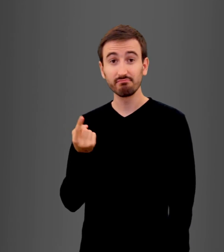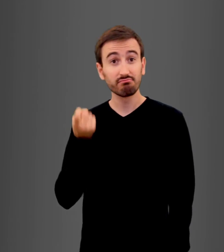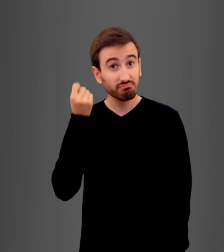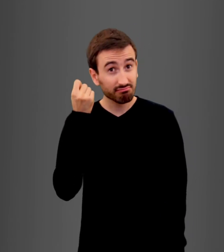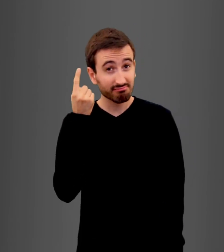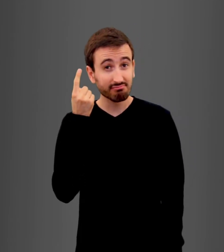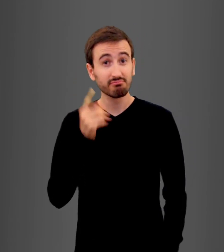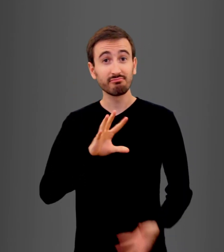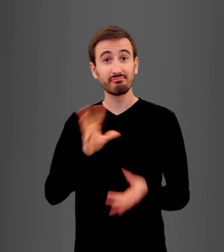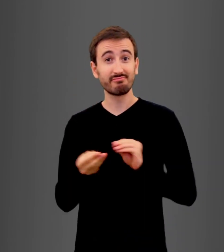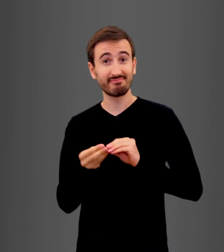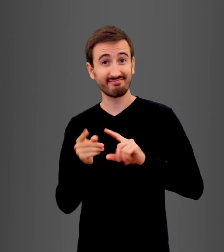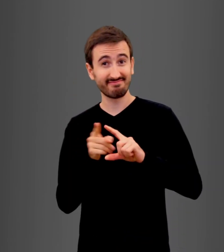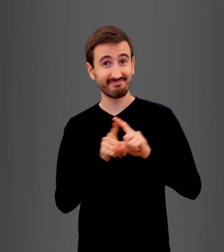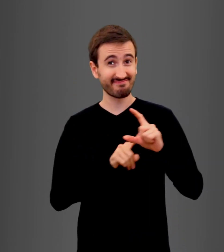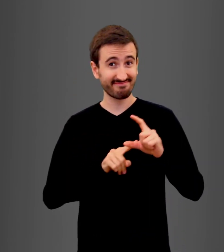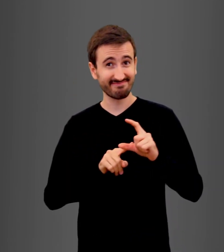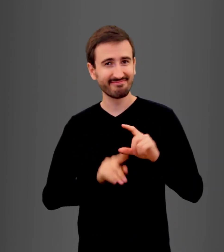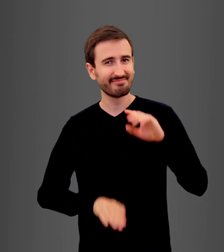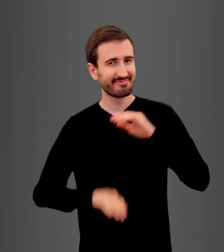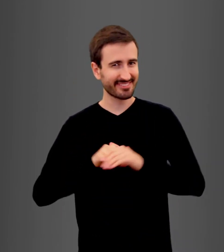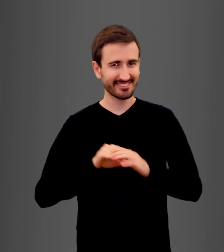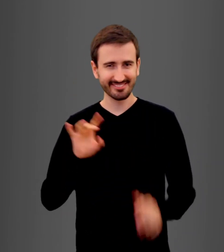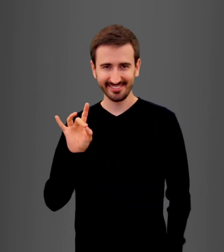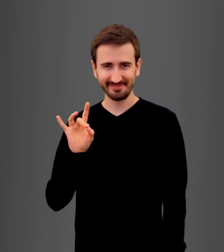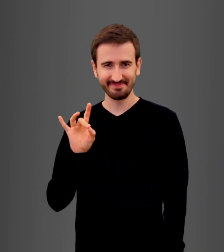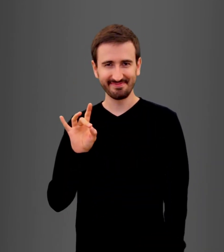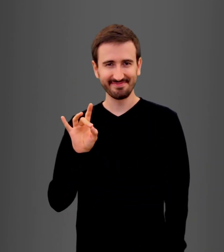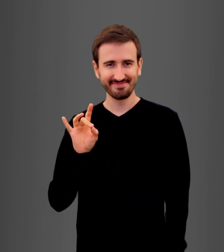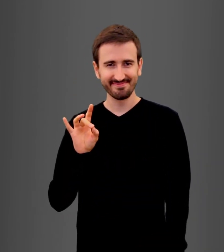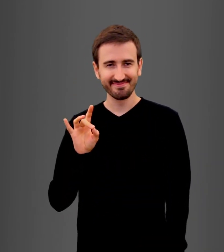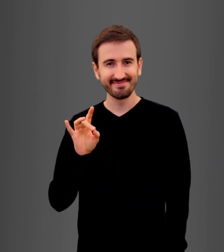although this shell can hold up to eight in total.